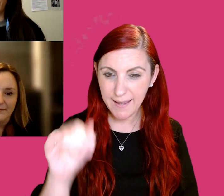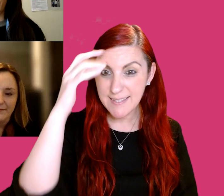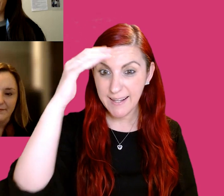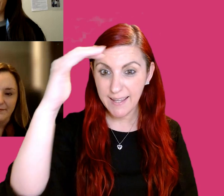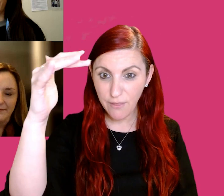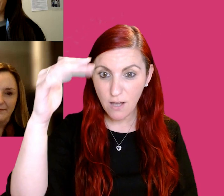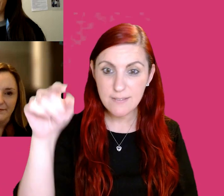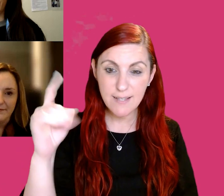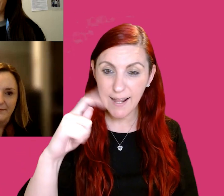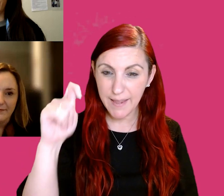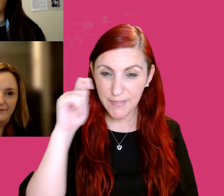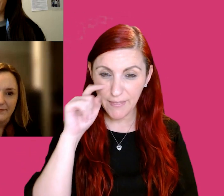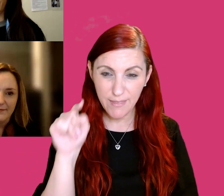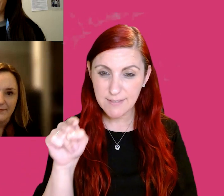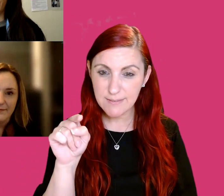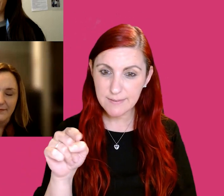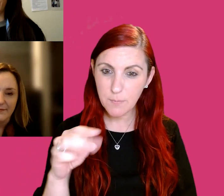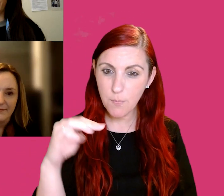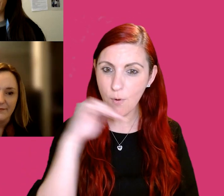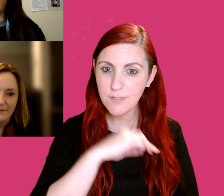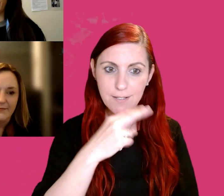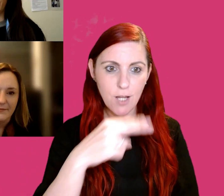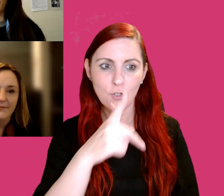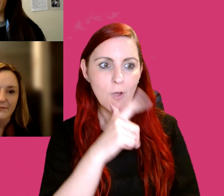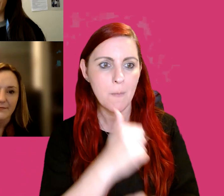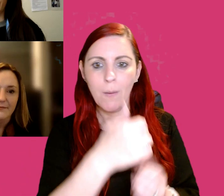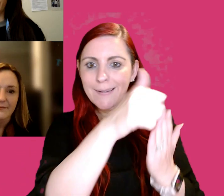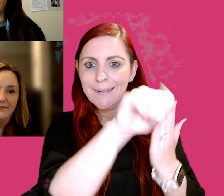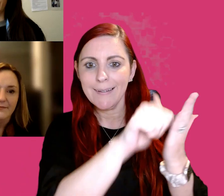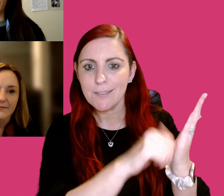that softens it for people it's not like a list of instructions you have to go through but something